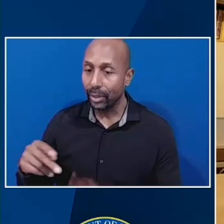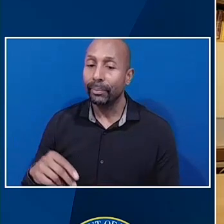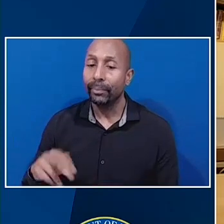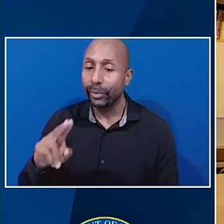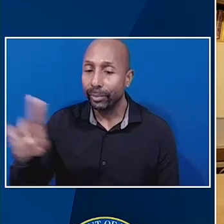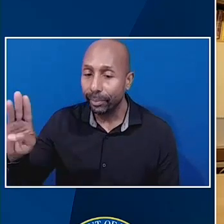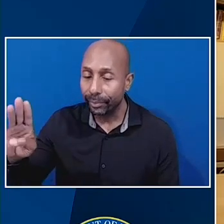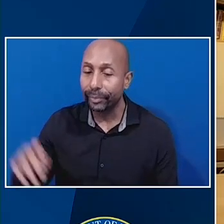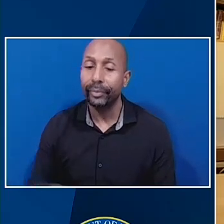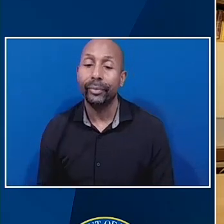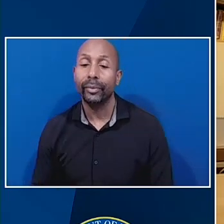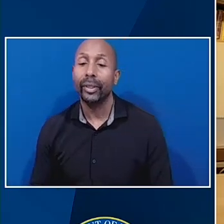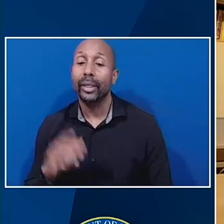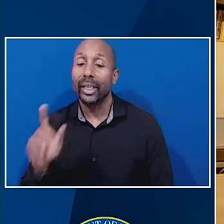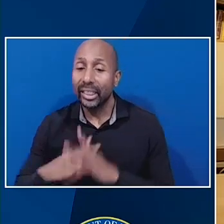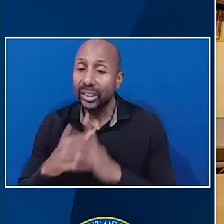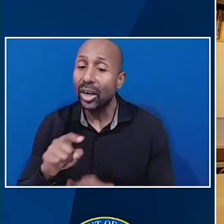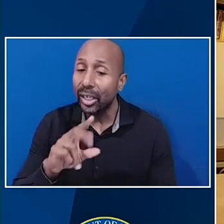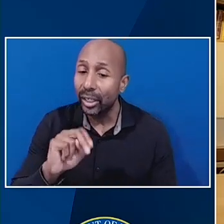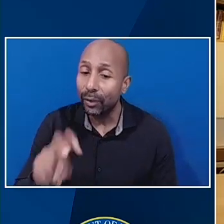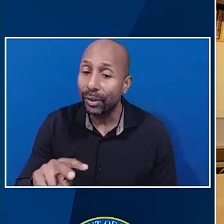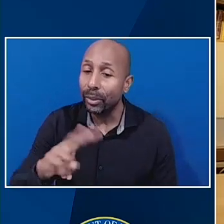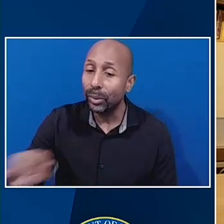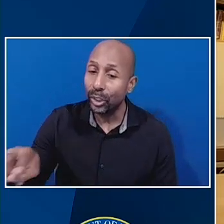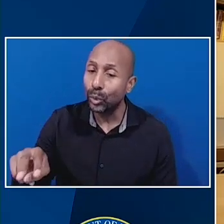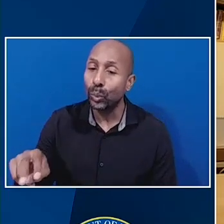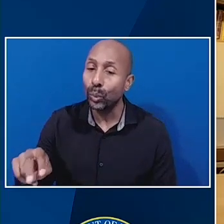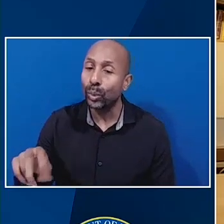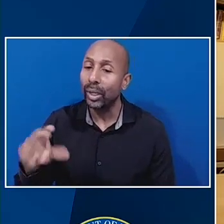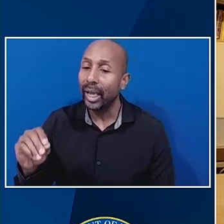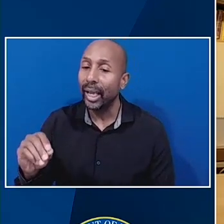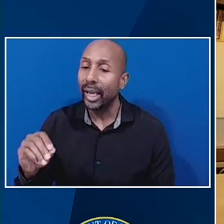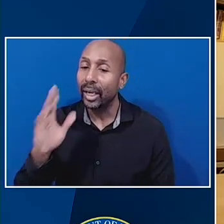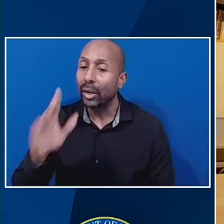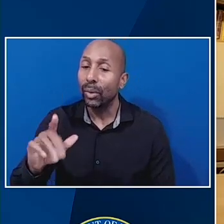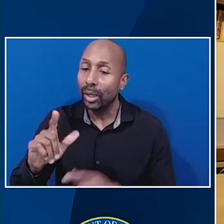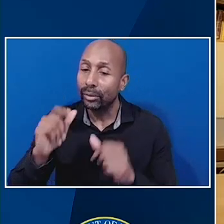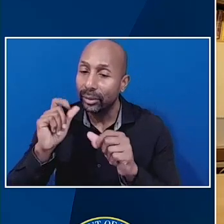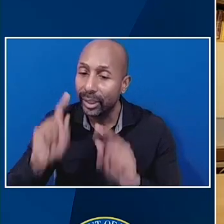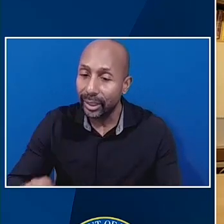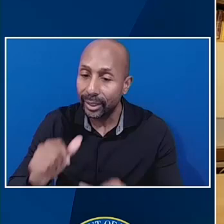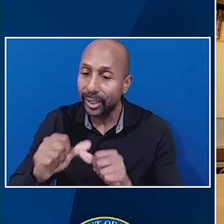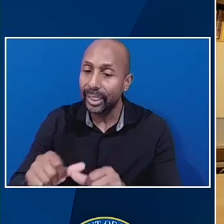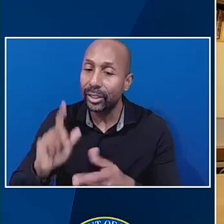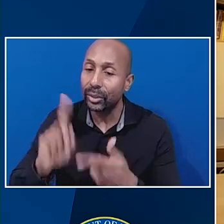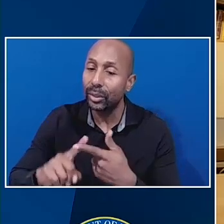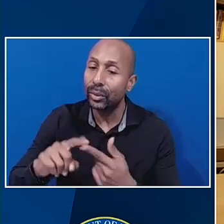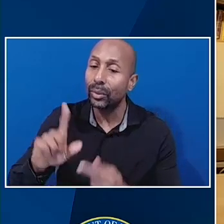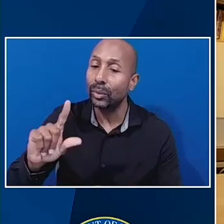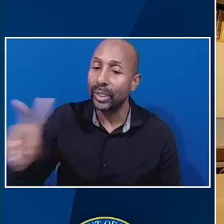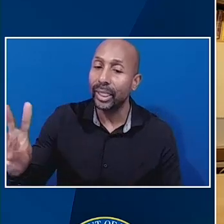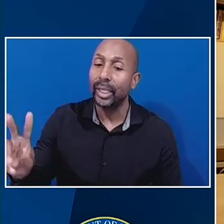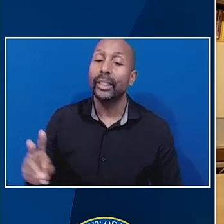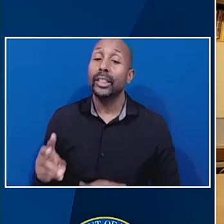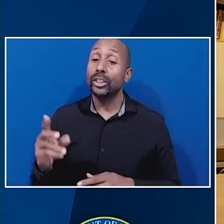the Office of Pre-College programs at CSUSB have been able to serve undocumented students and have contributed to and